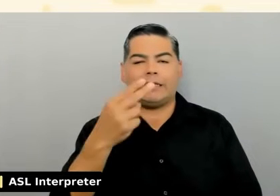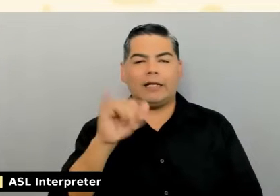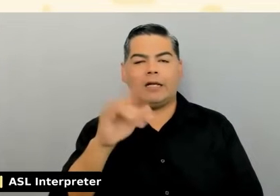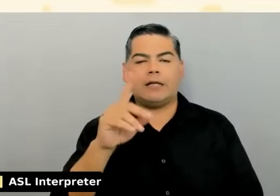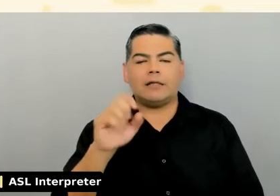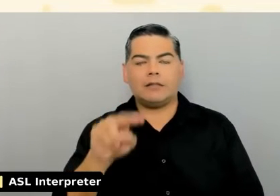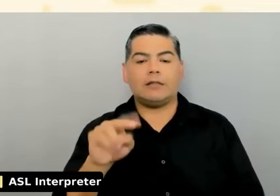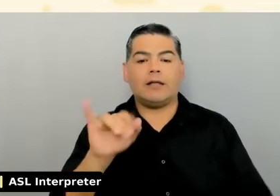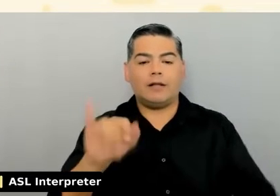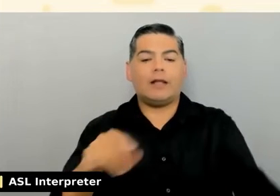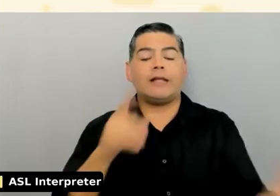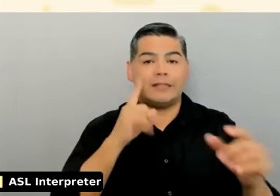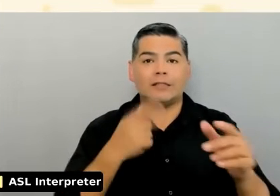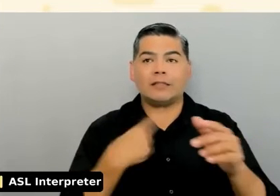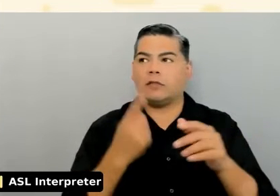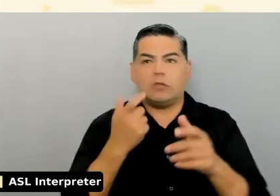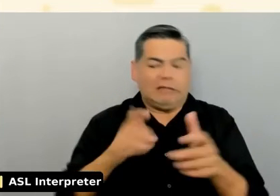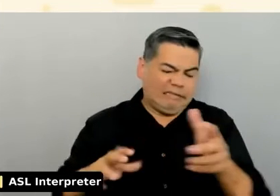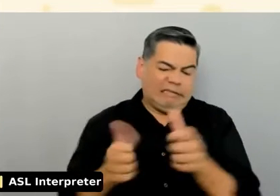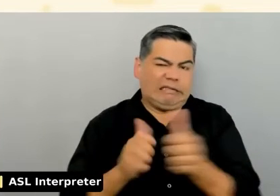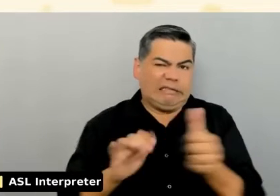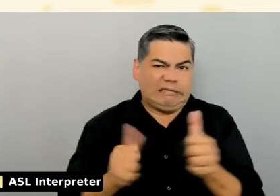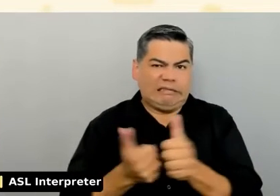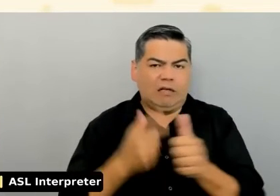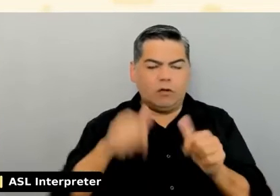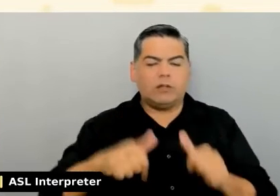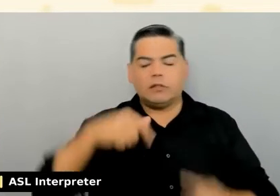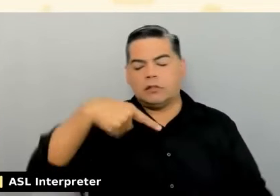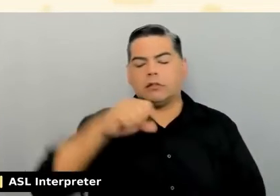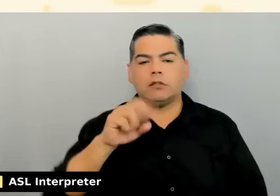Or I could say the latest additions in the pseudo classes, which can be used.